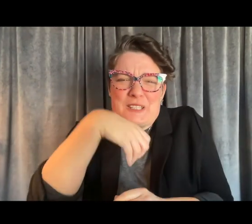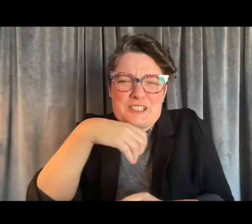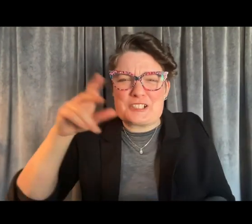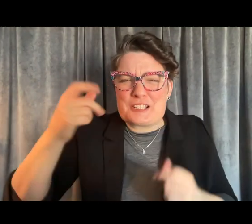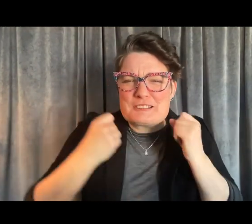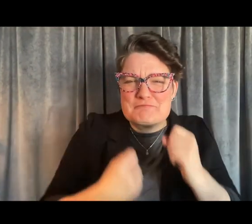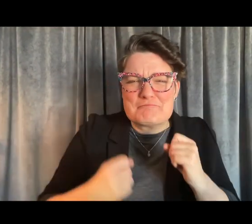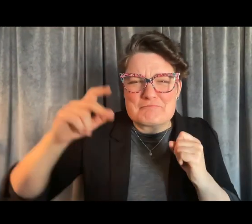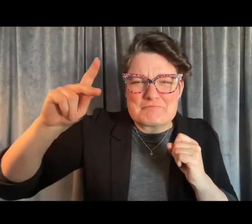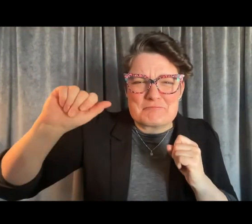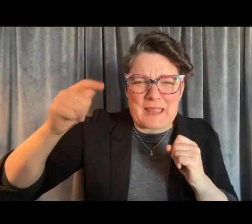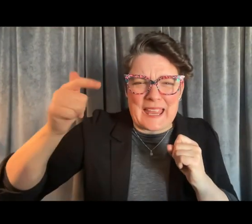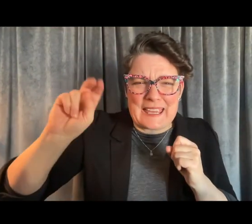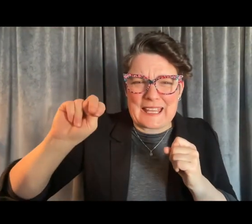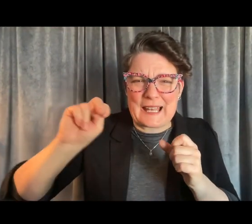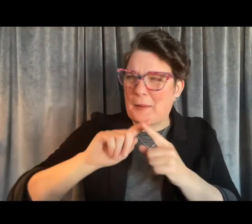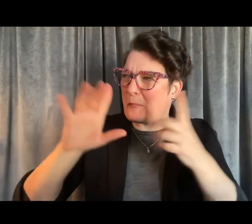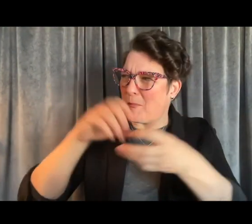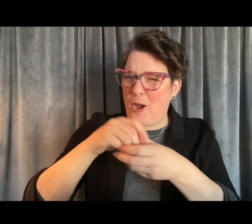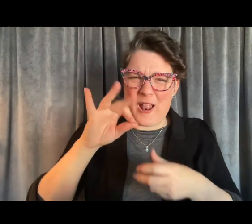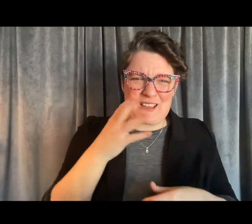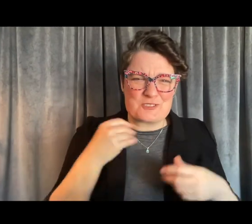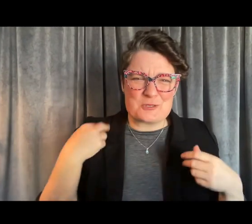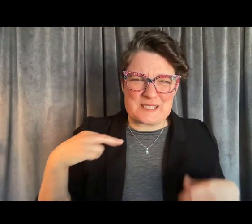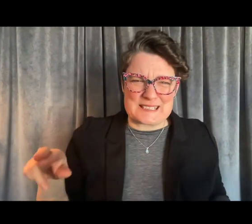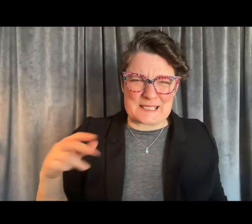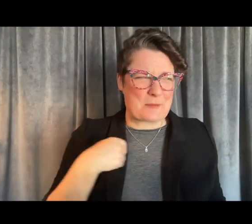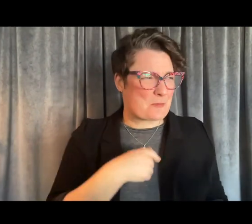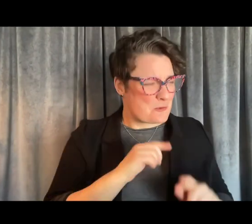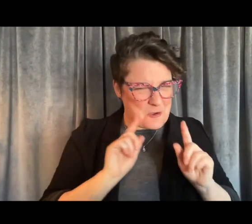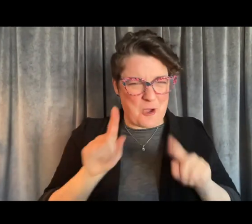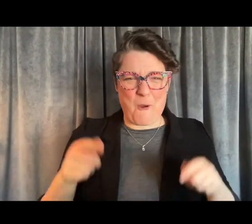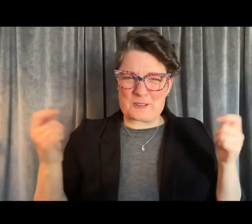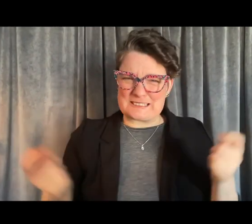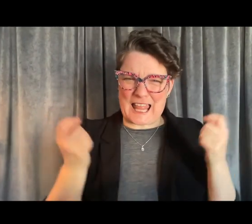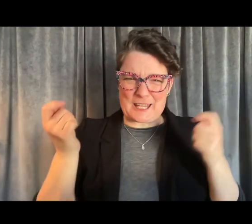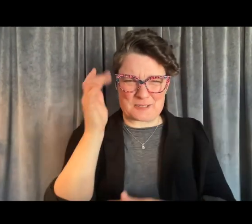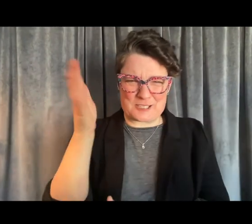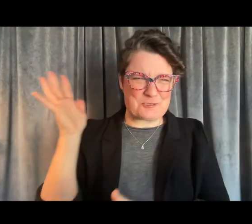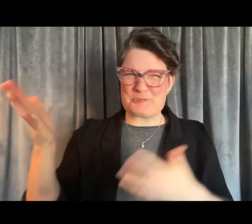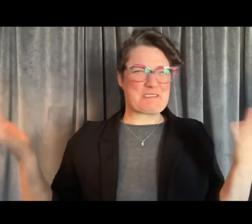it is a holiday in Judaism and how we just get to go and celebrate trees.